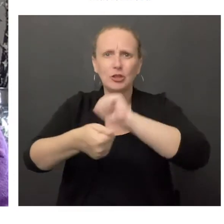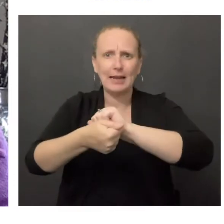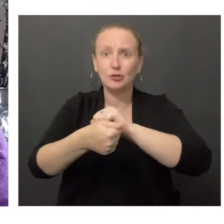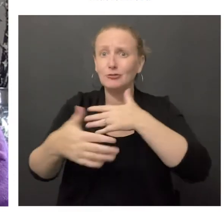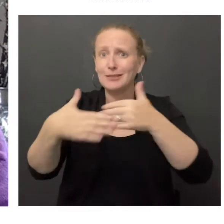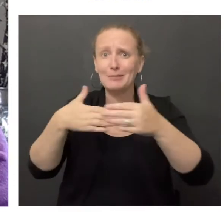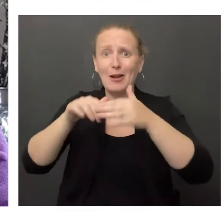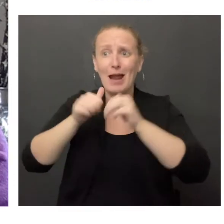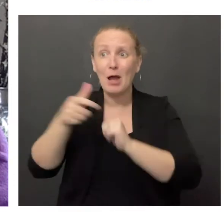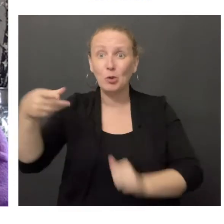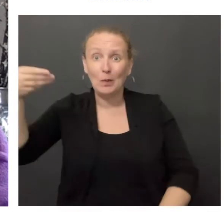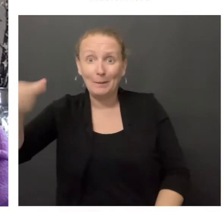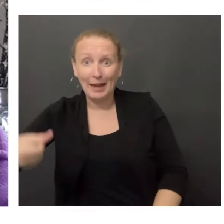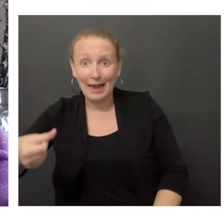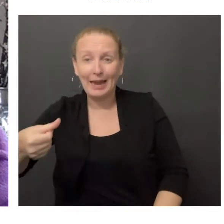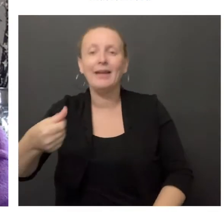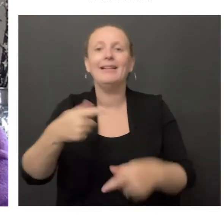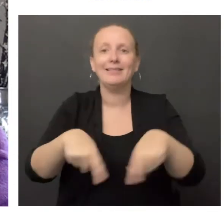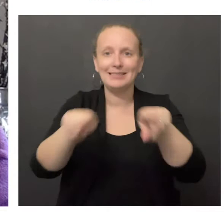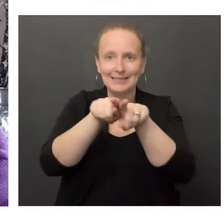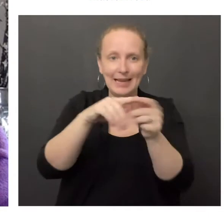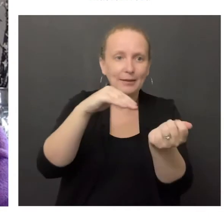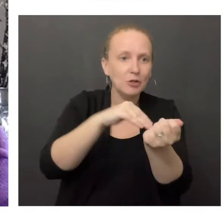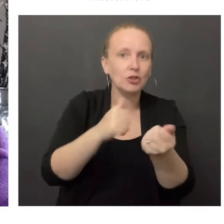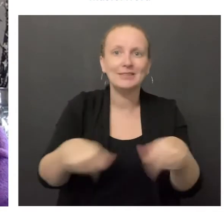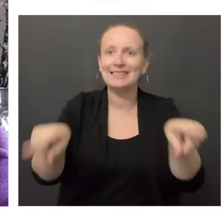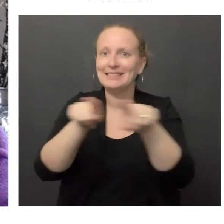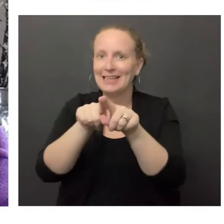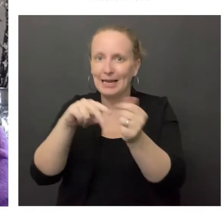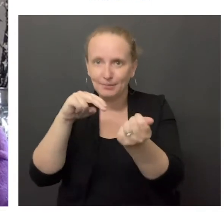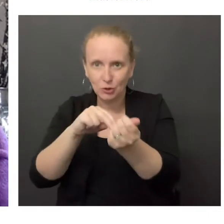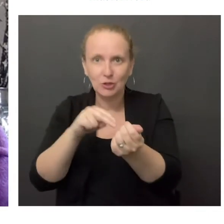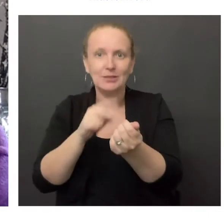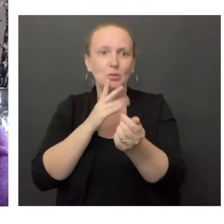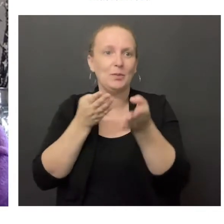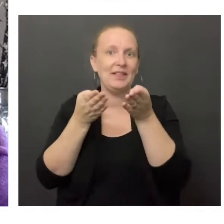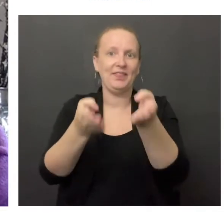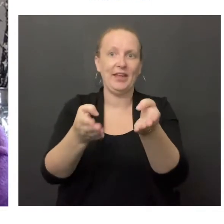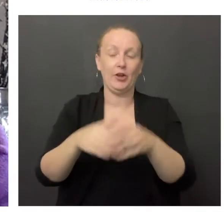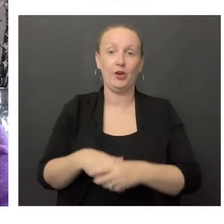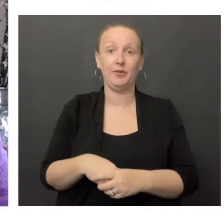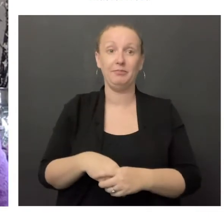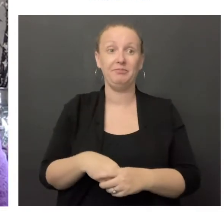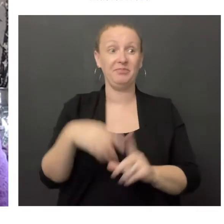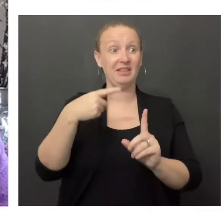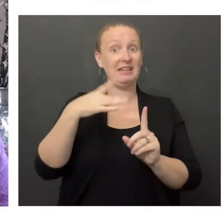there no matter what so that, the idea that you don't need an interpreter present